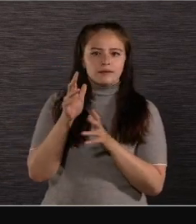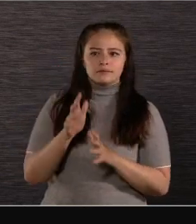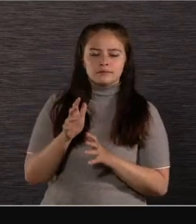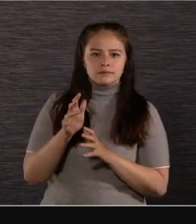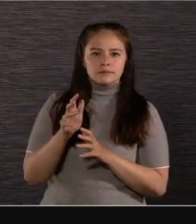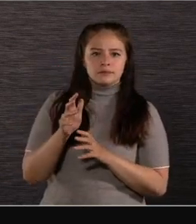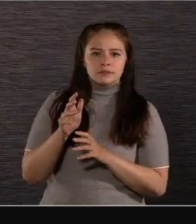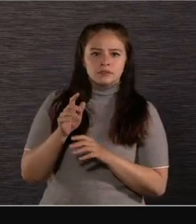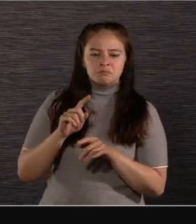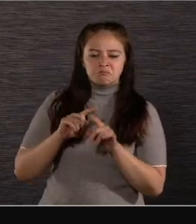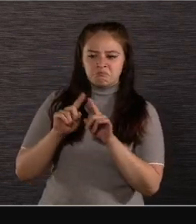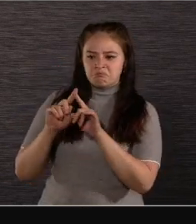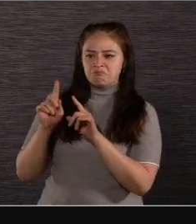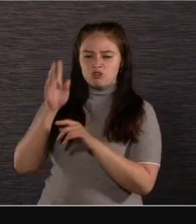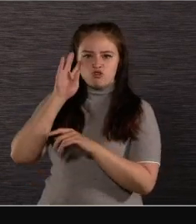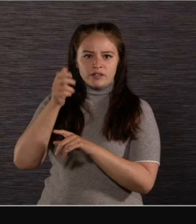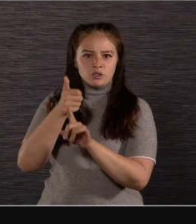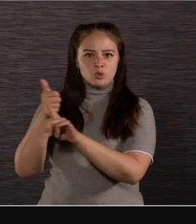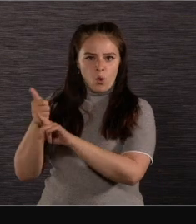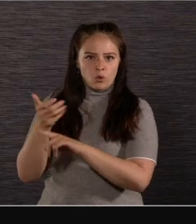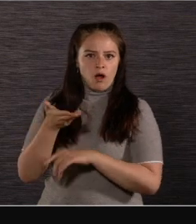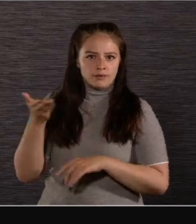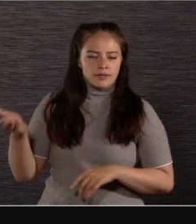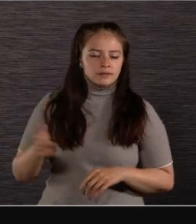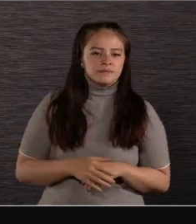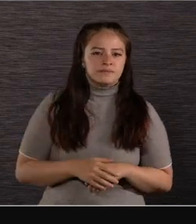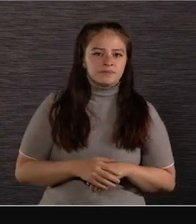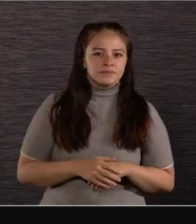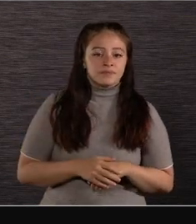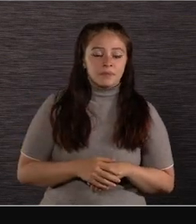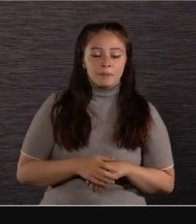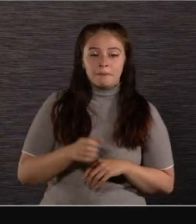And since we launched the Airpeak S1, we're very fortunate